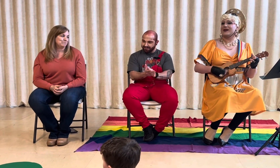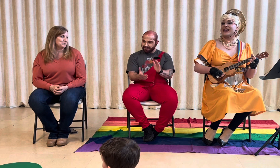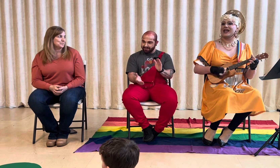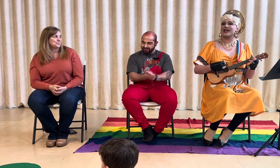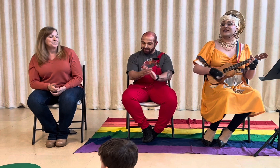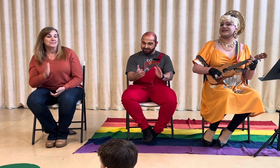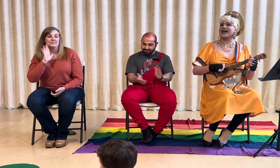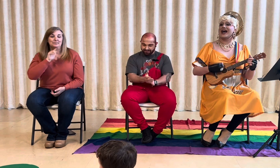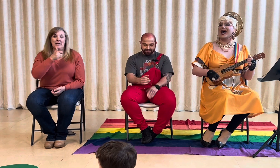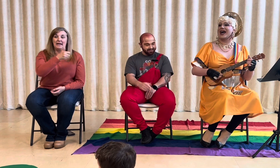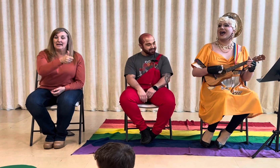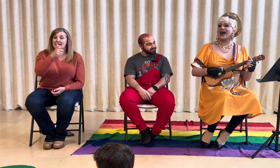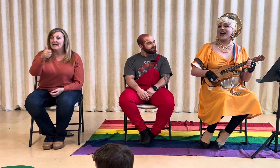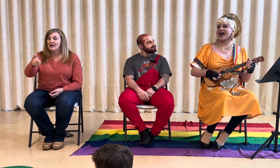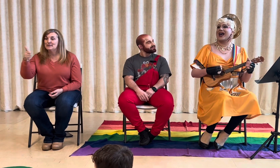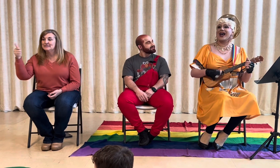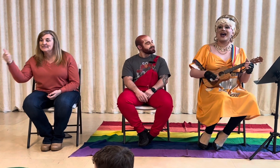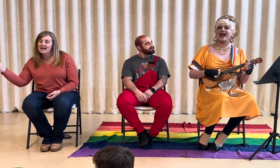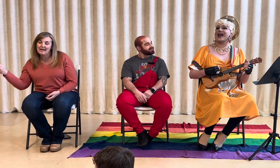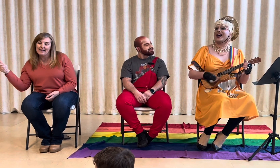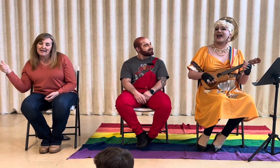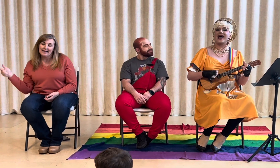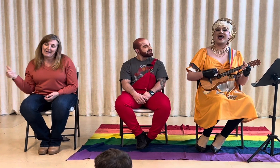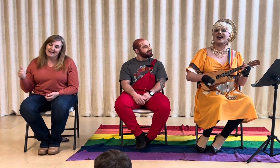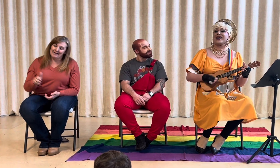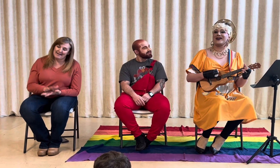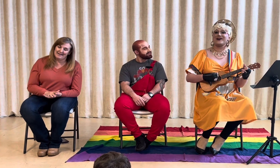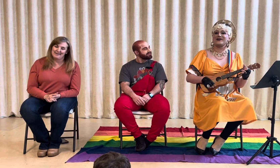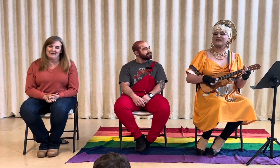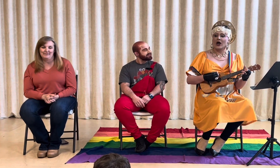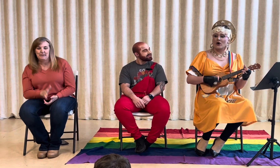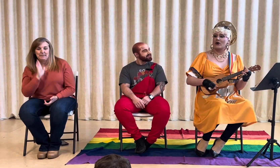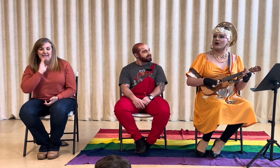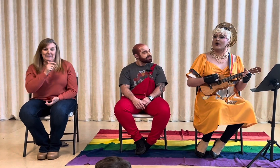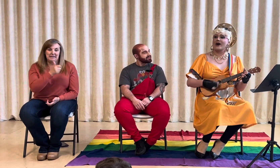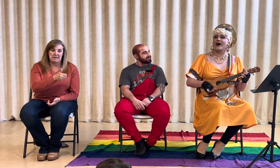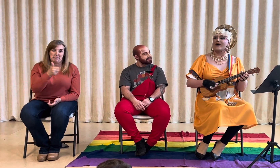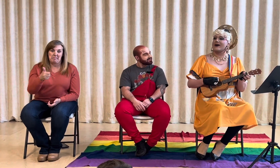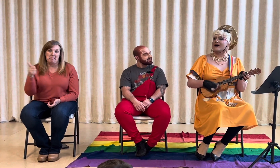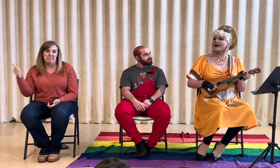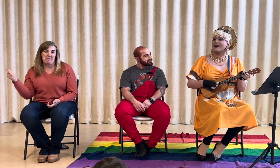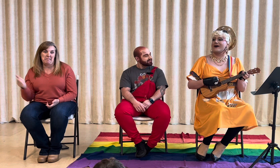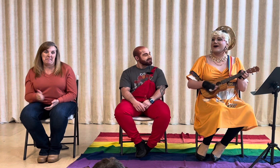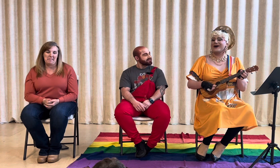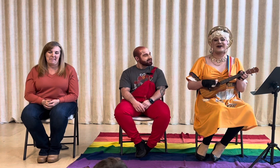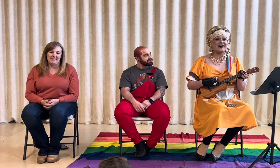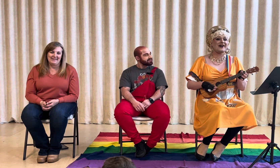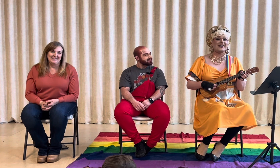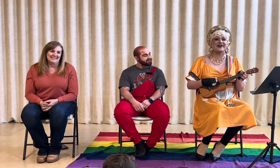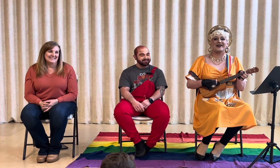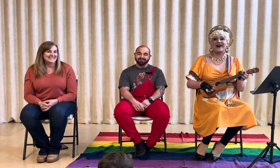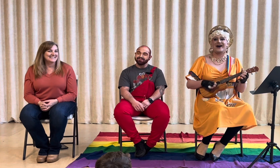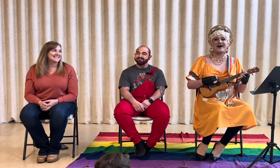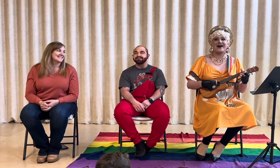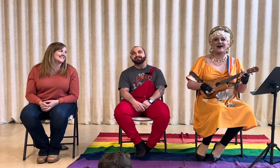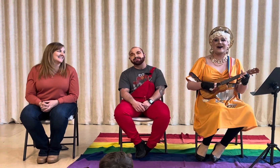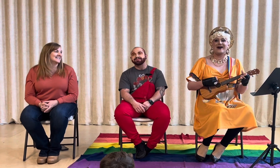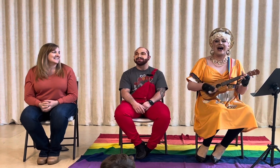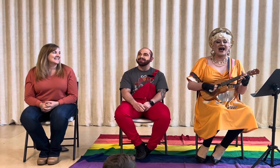Being yourseeeeeeelf! Ohhhhhhhhhhh!